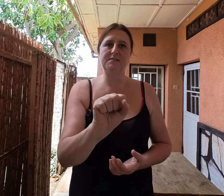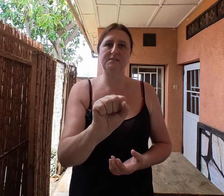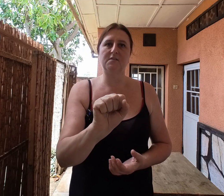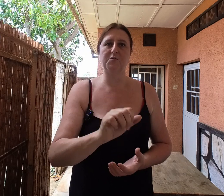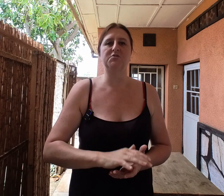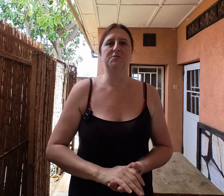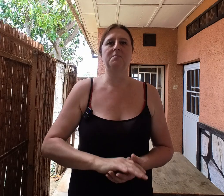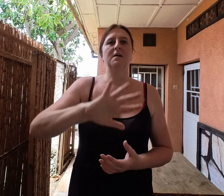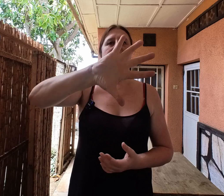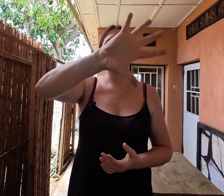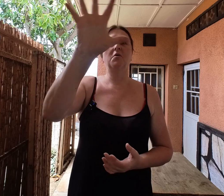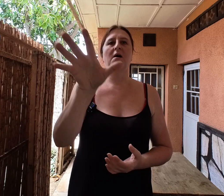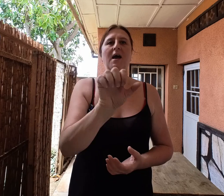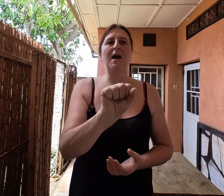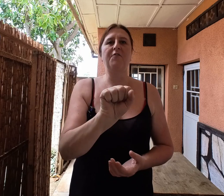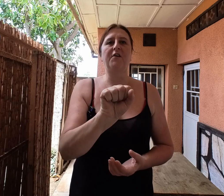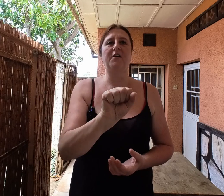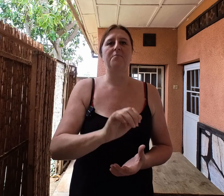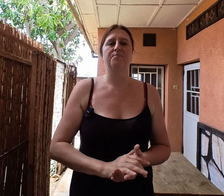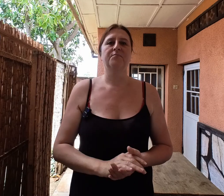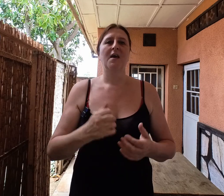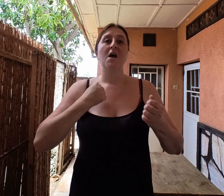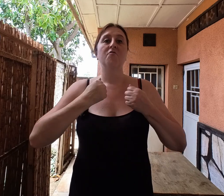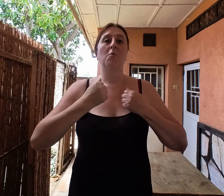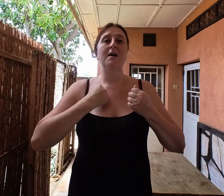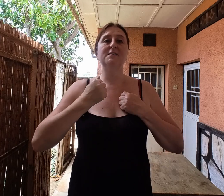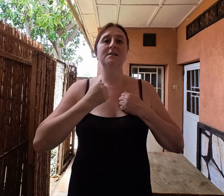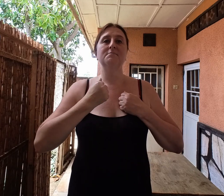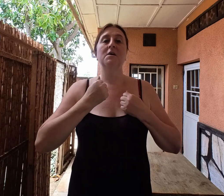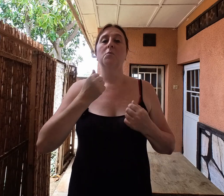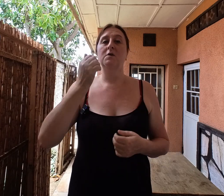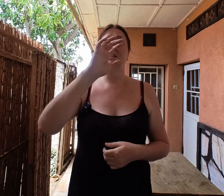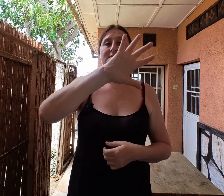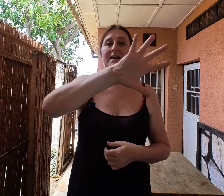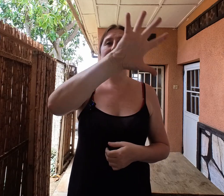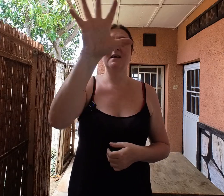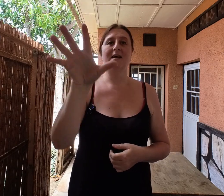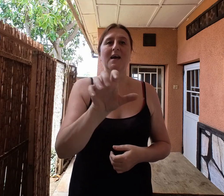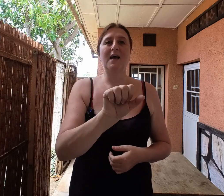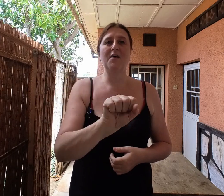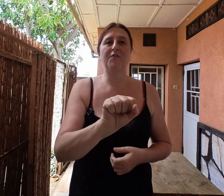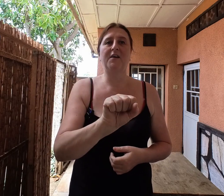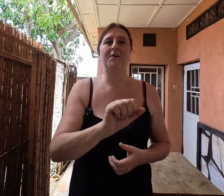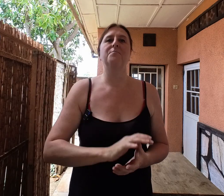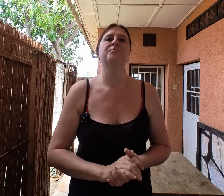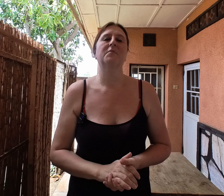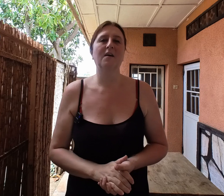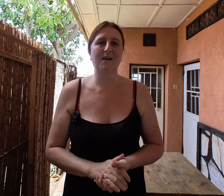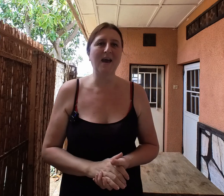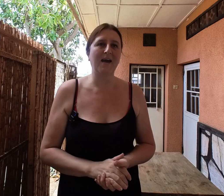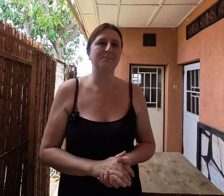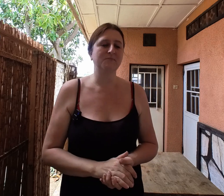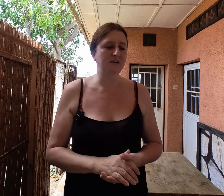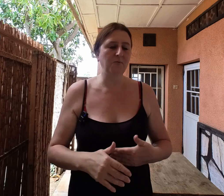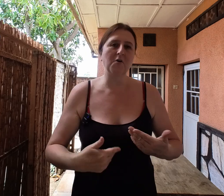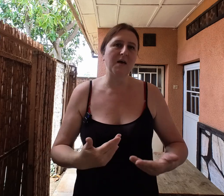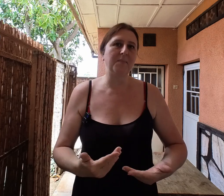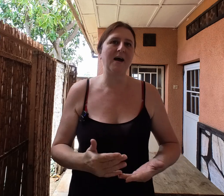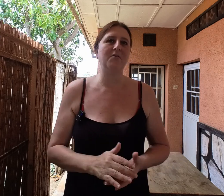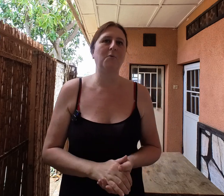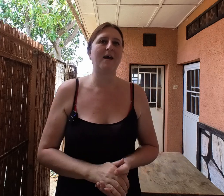fist at the bottom. So, Africa. Rwanda which is in Africa. Okay, so we've got that bit out the